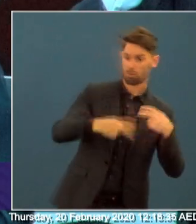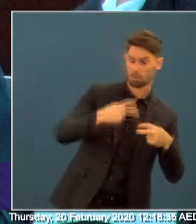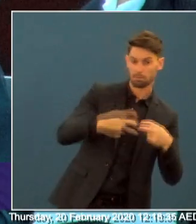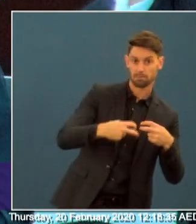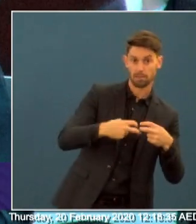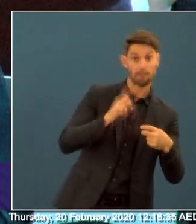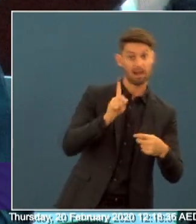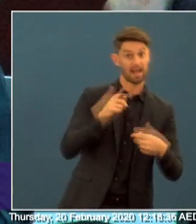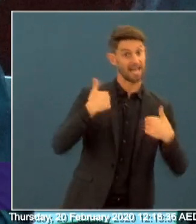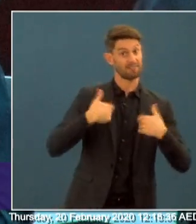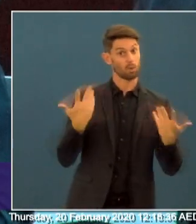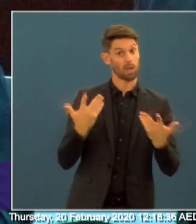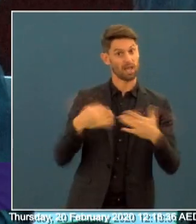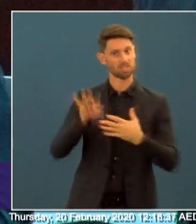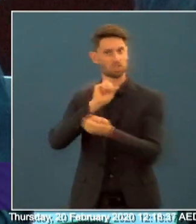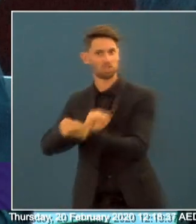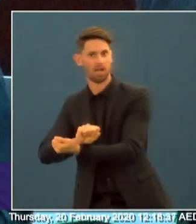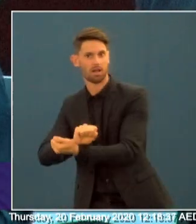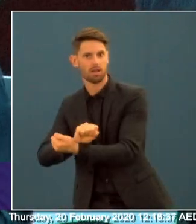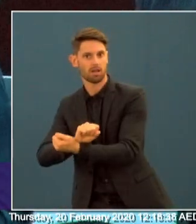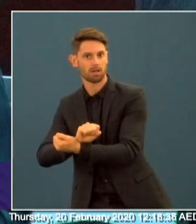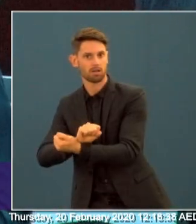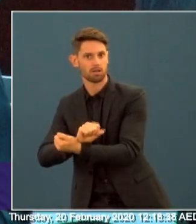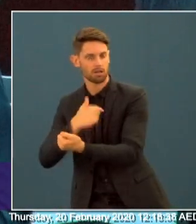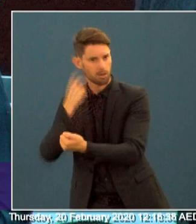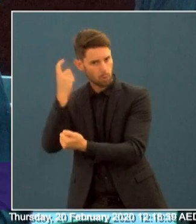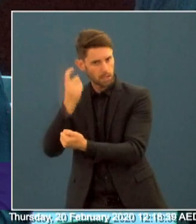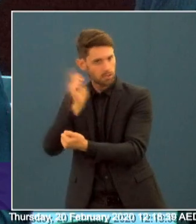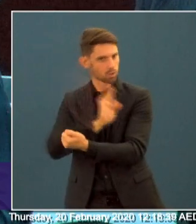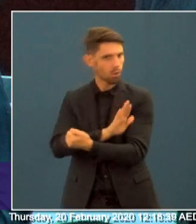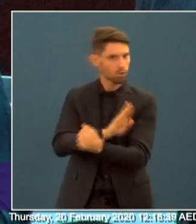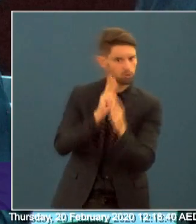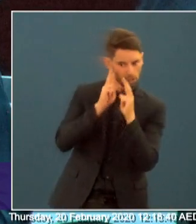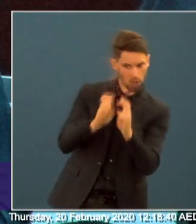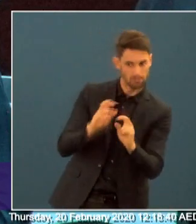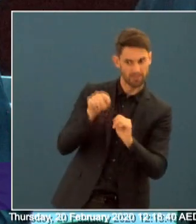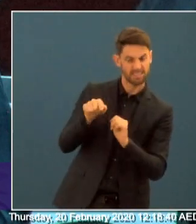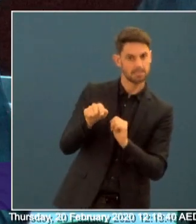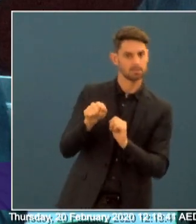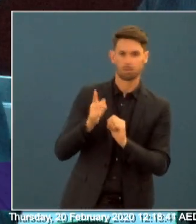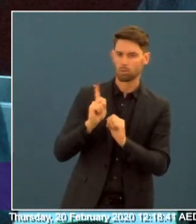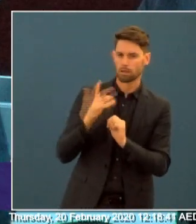what were the findings in terms of the impact for people with intellectual disability?